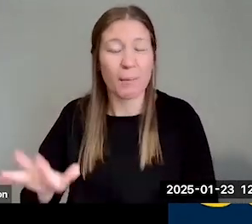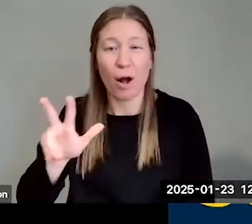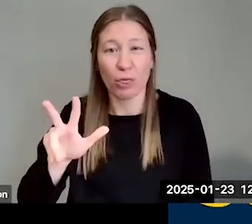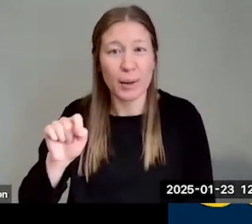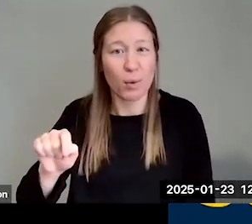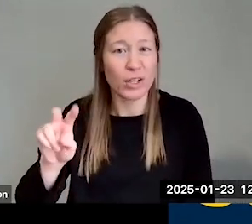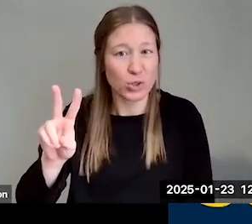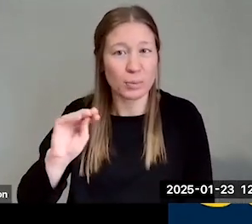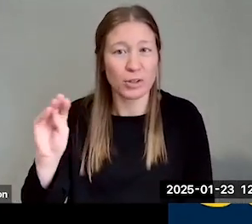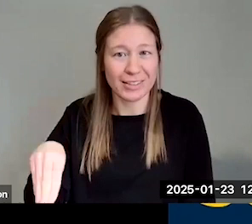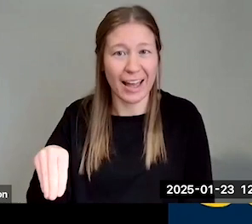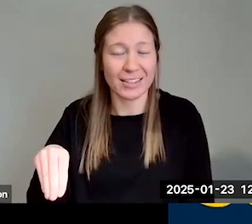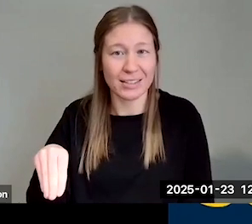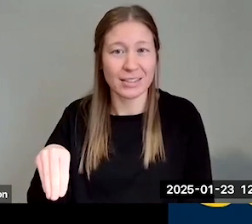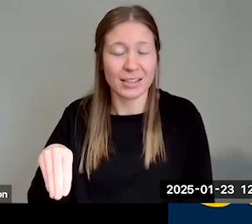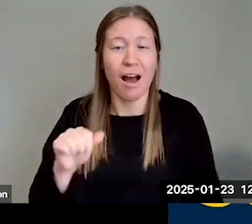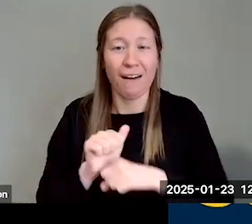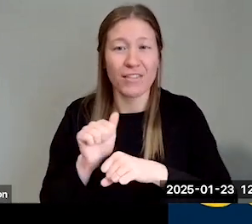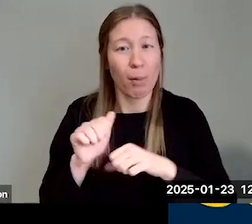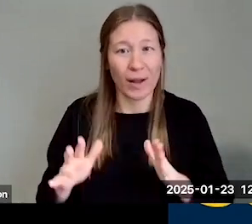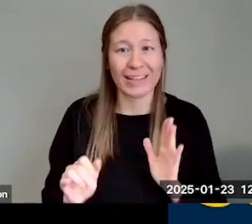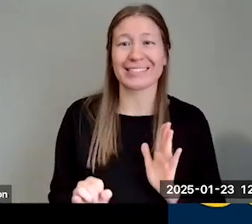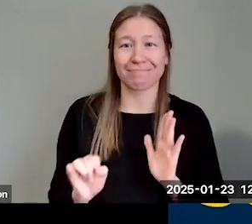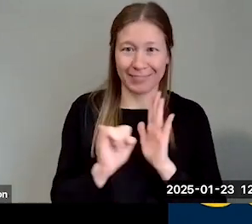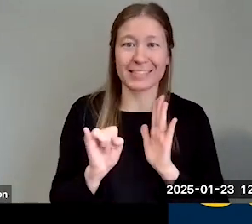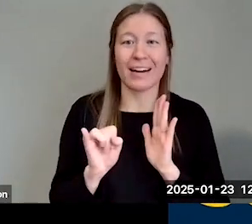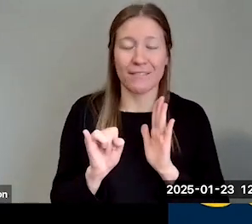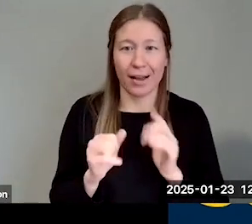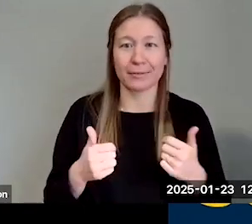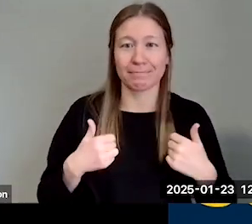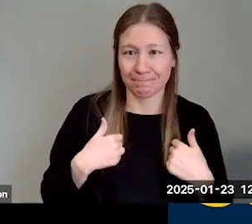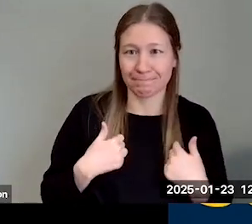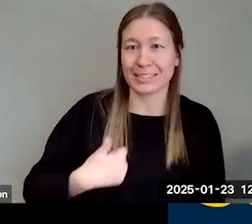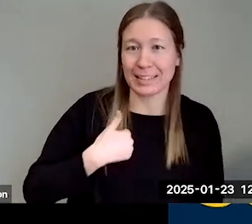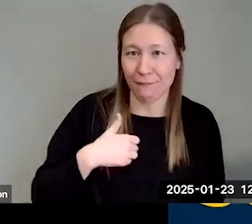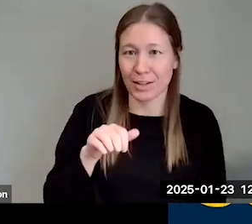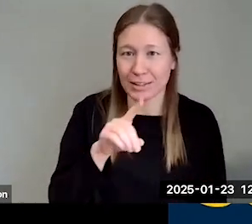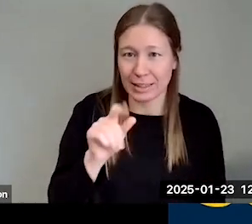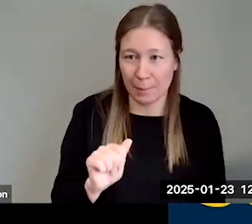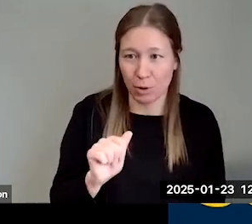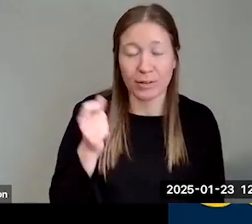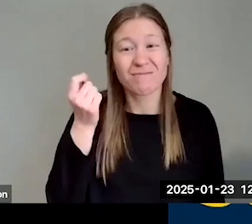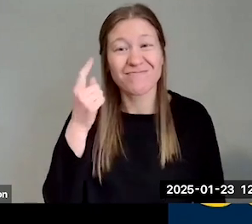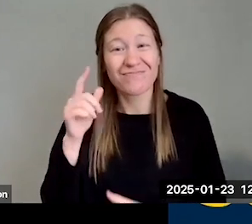of employees identified being disabled. While 30% of the same employees